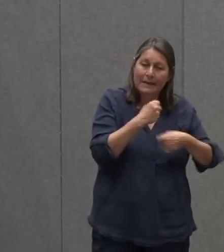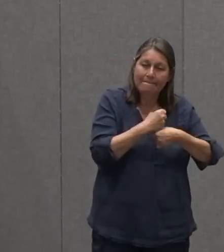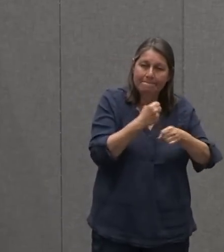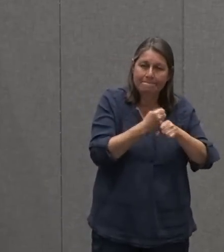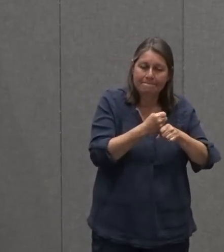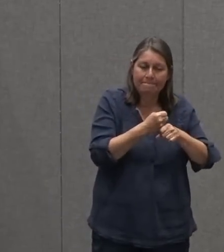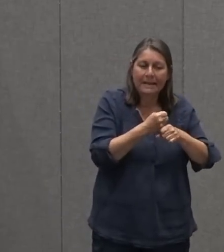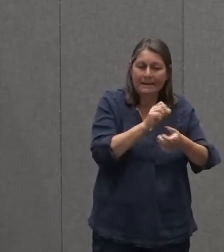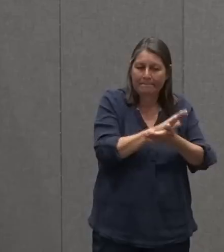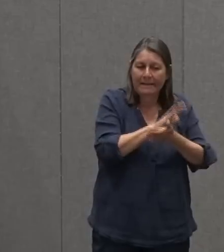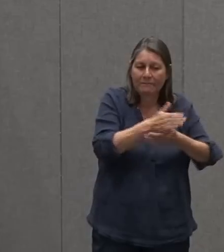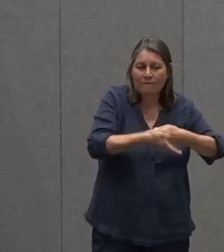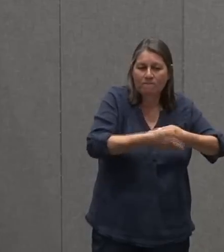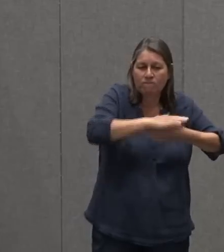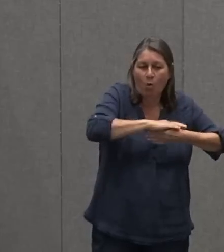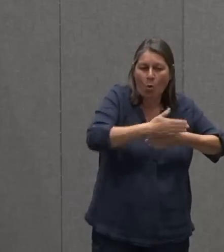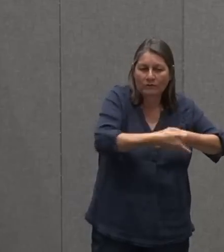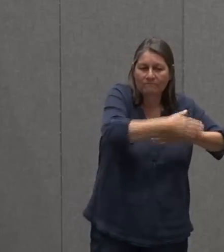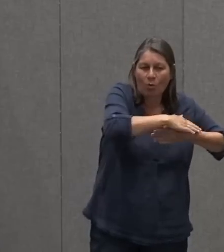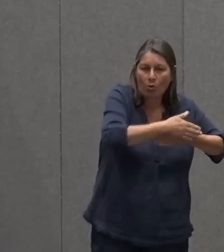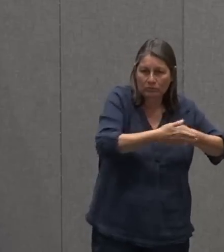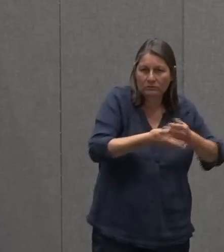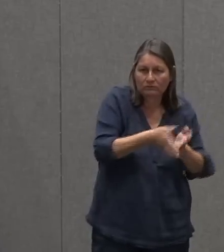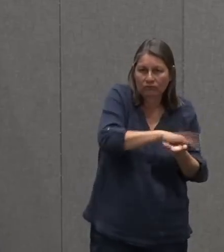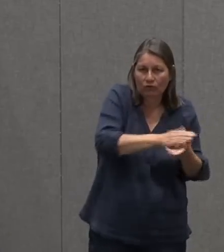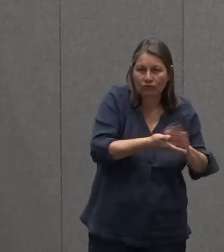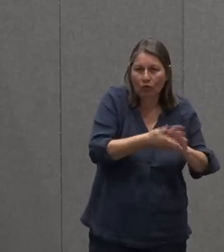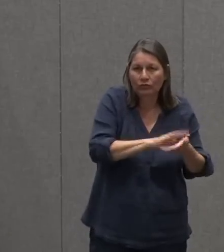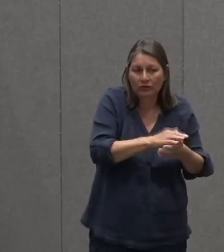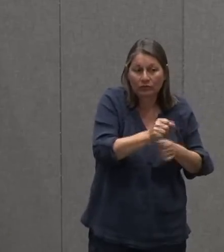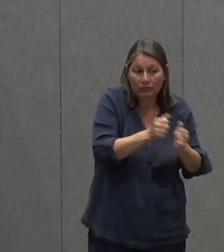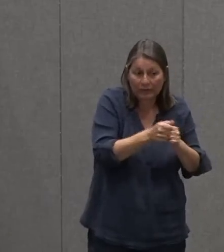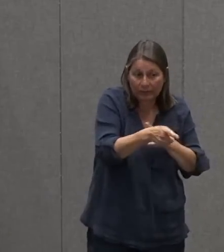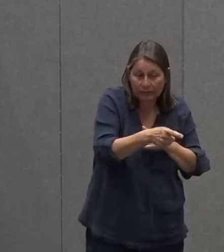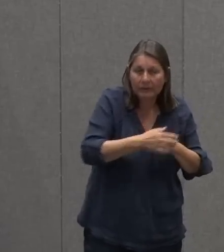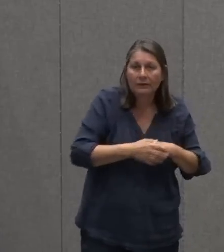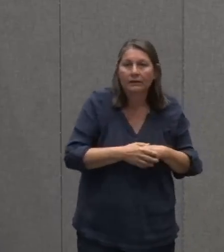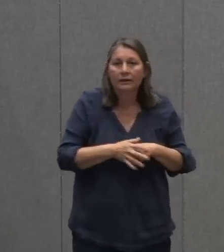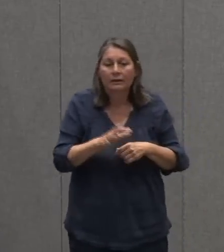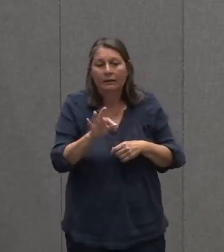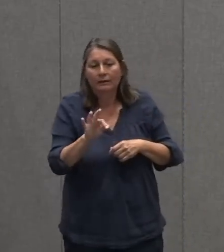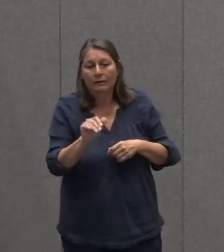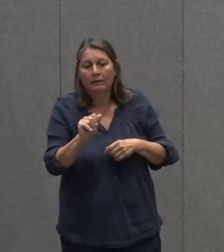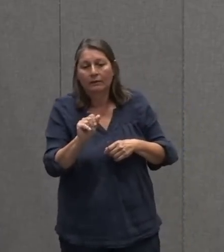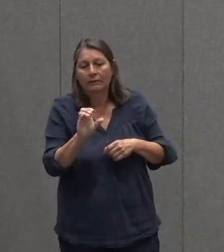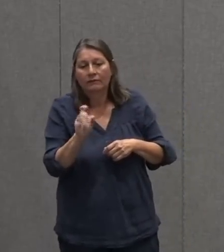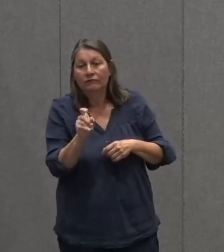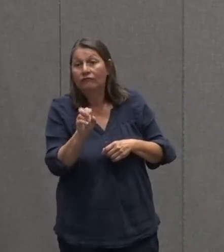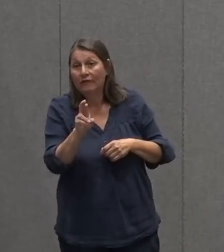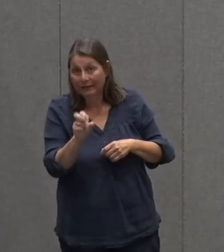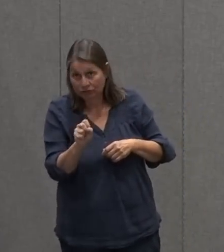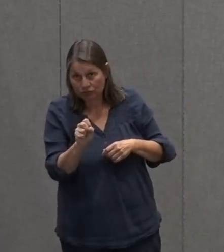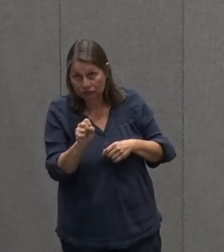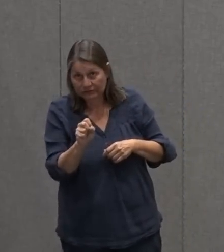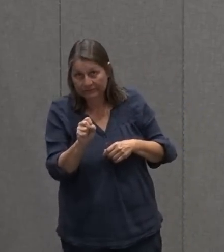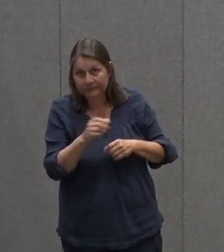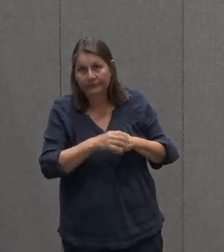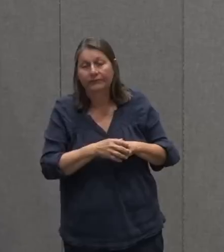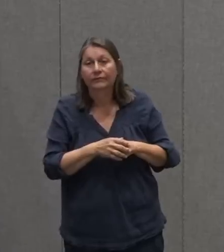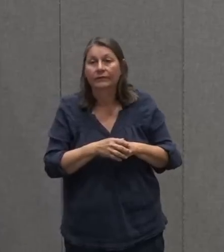If not, we're just going to go over these really fast. So the first one a factor is really we're trying to figure out numbers